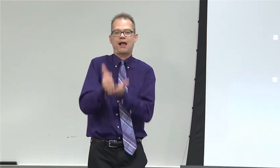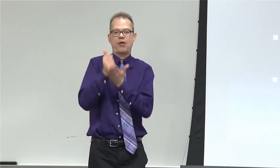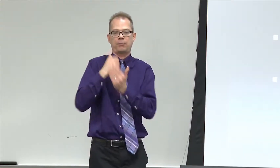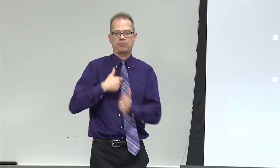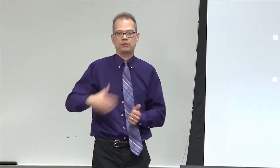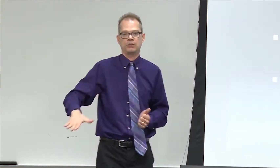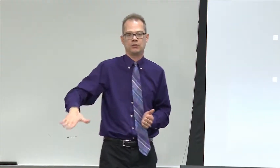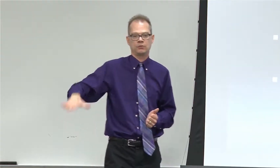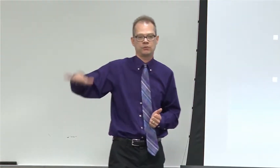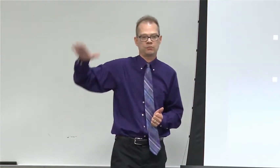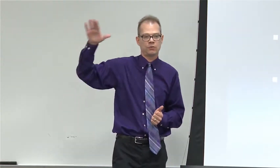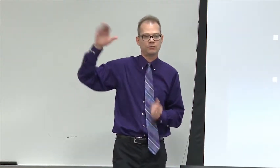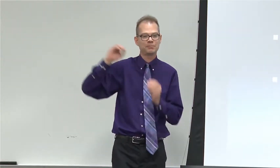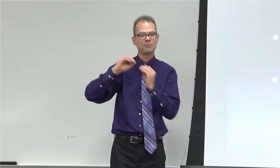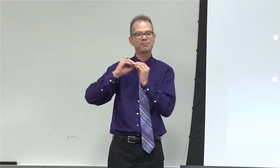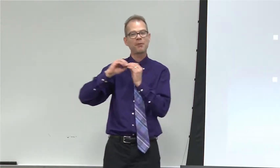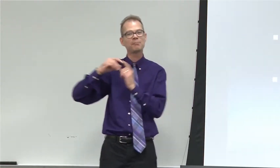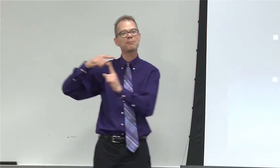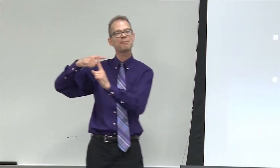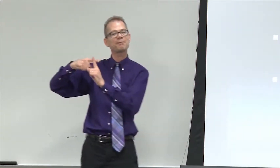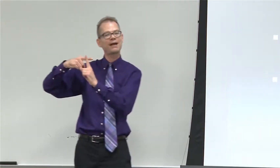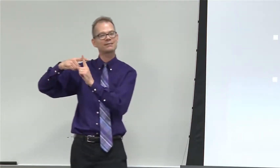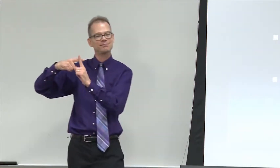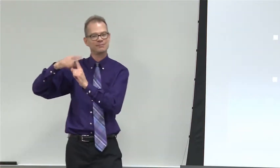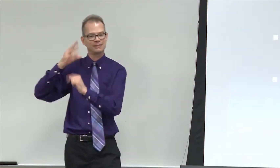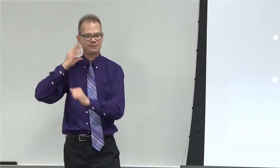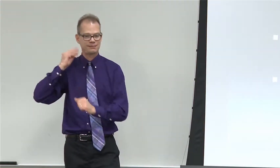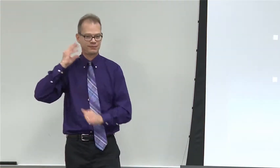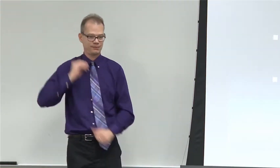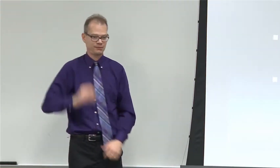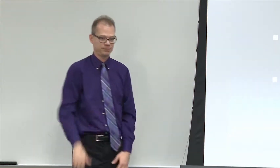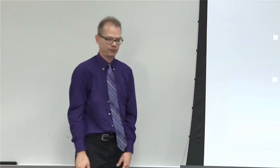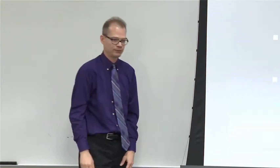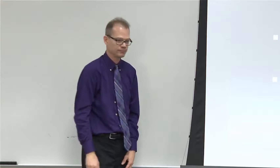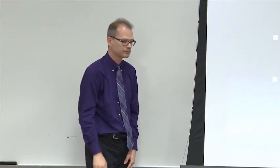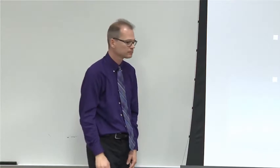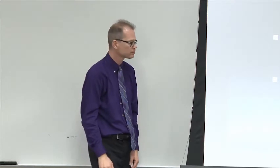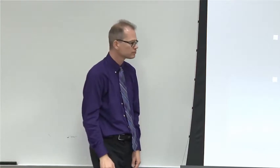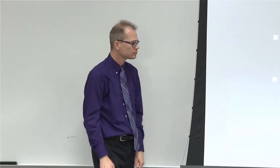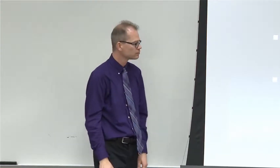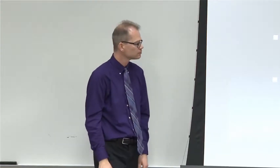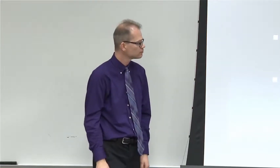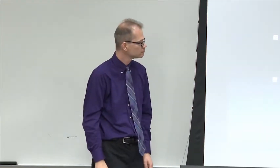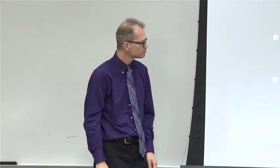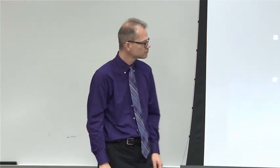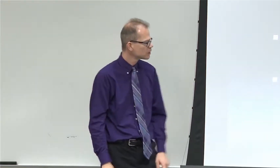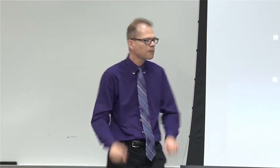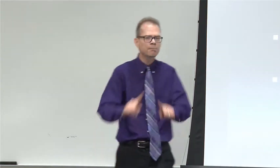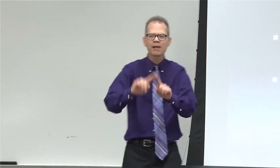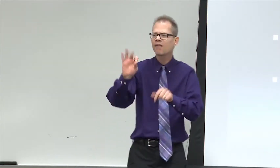and that helped me in my... in my youth and my experience.